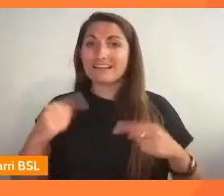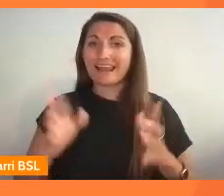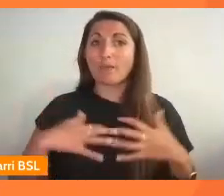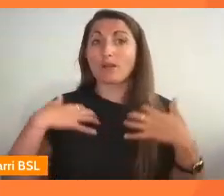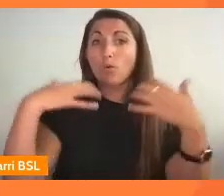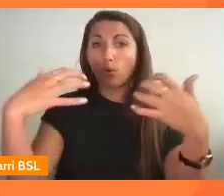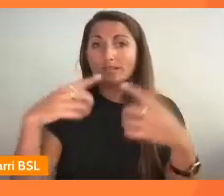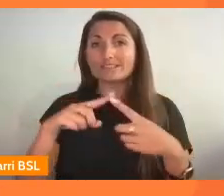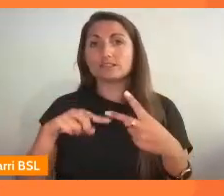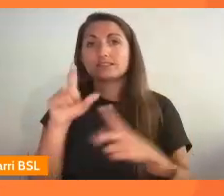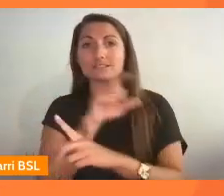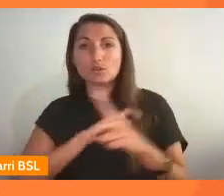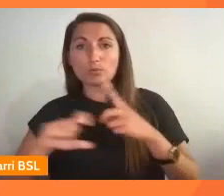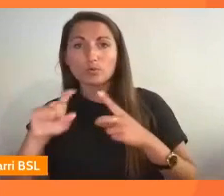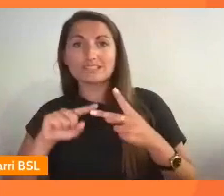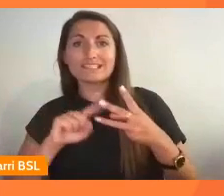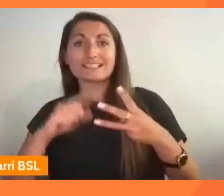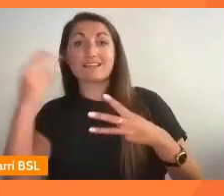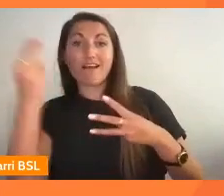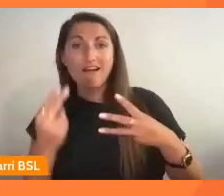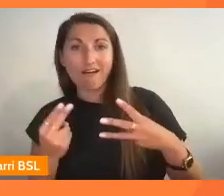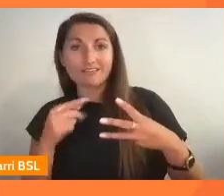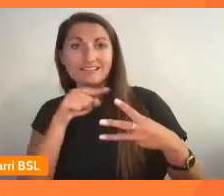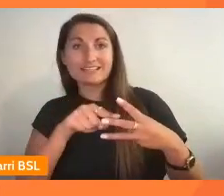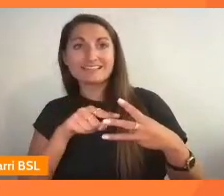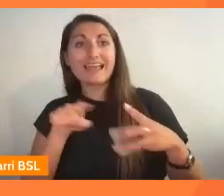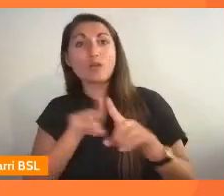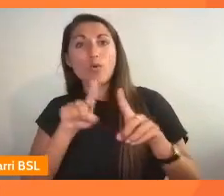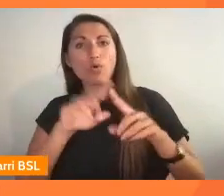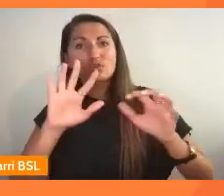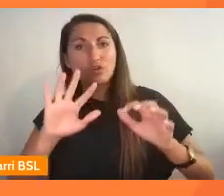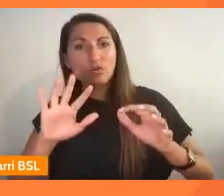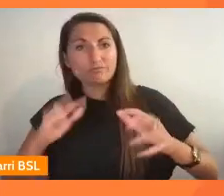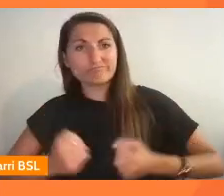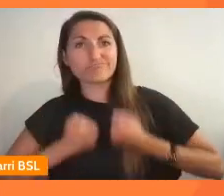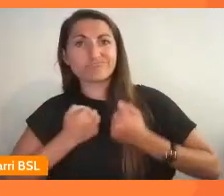and our artists the hold as experts of strategically,